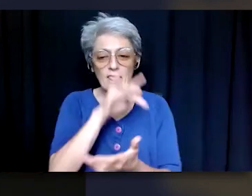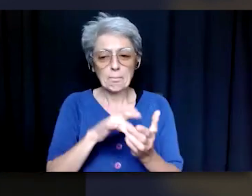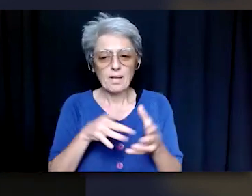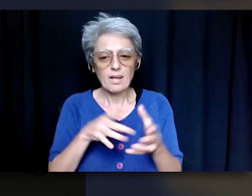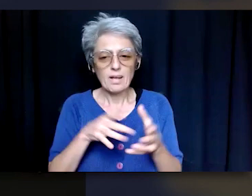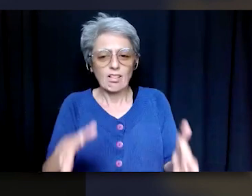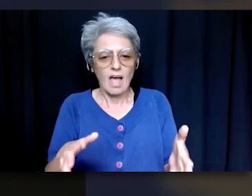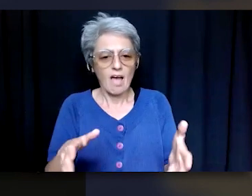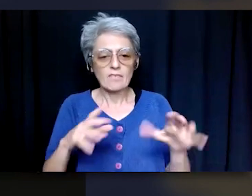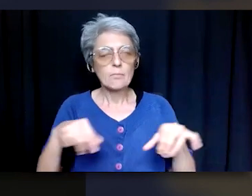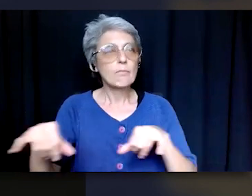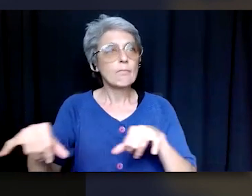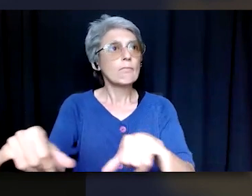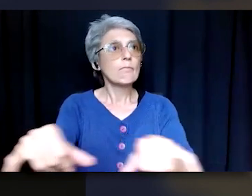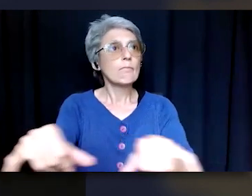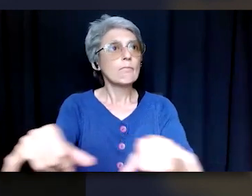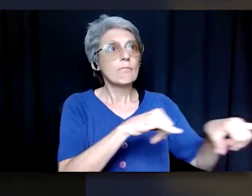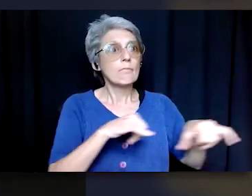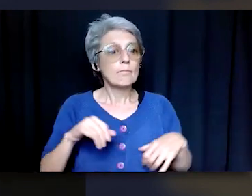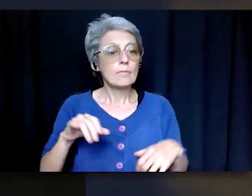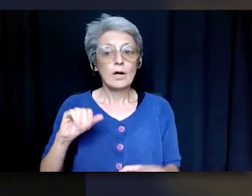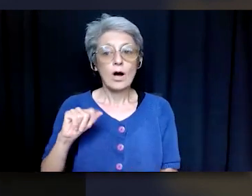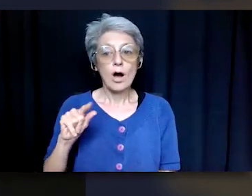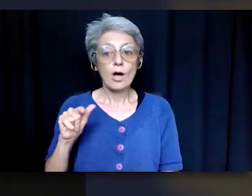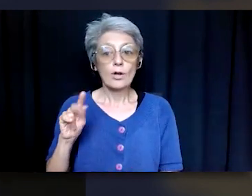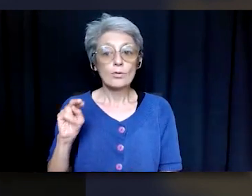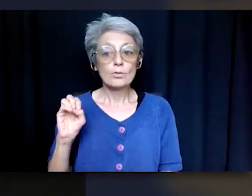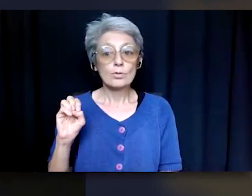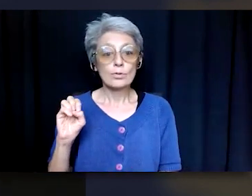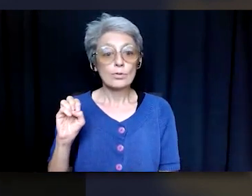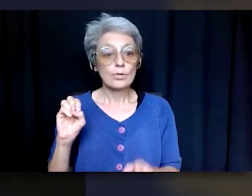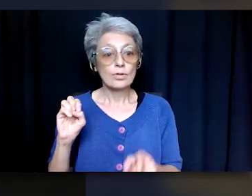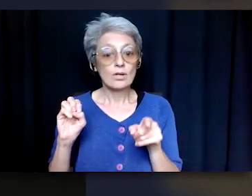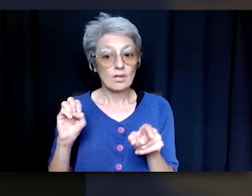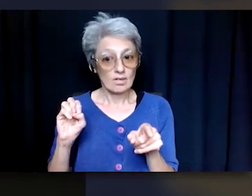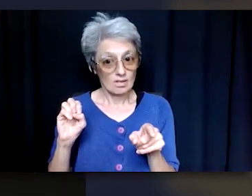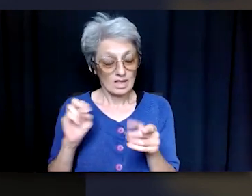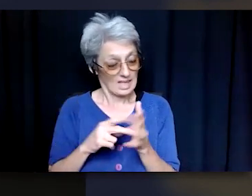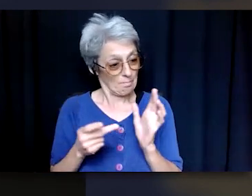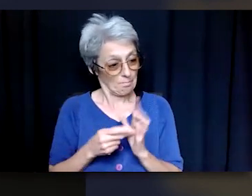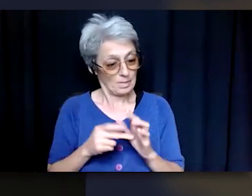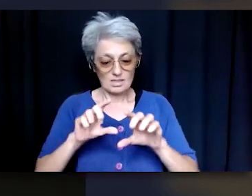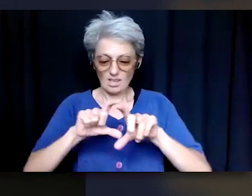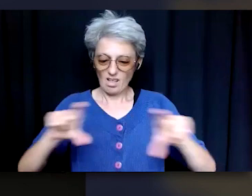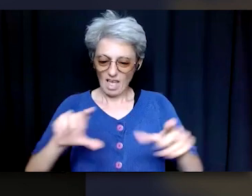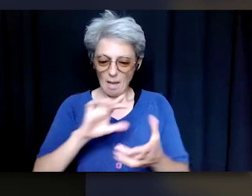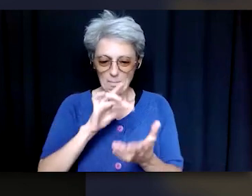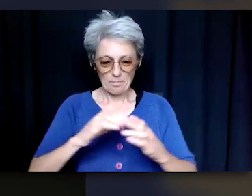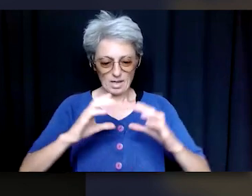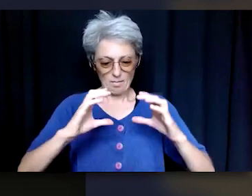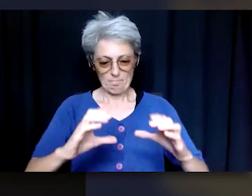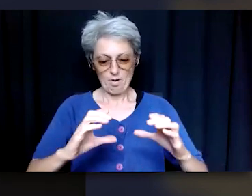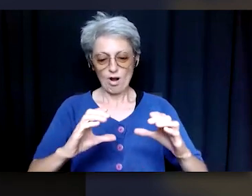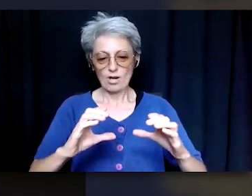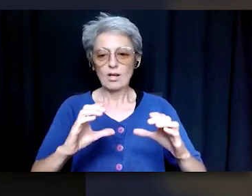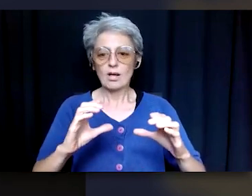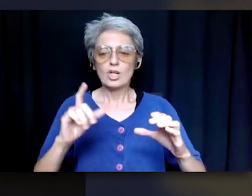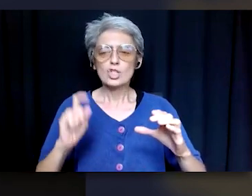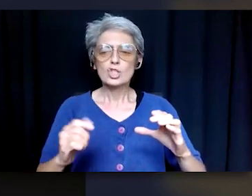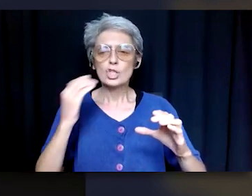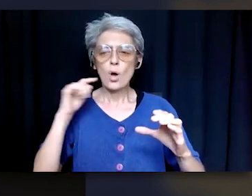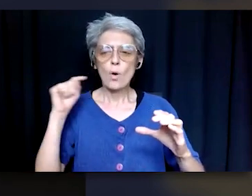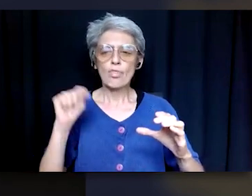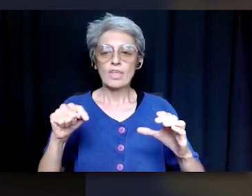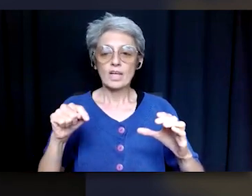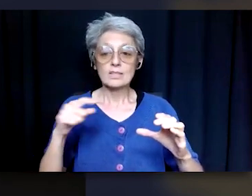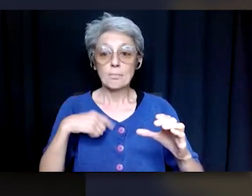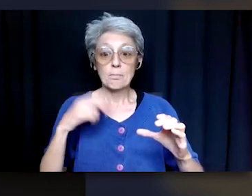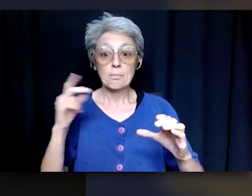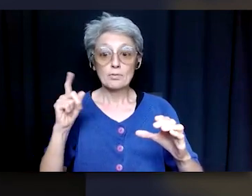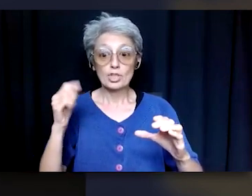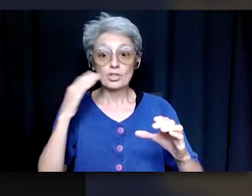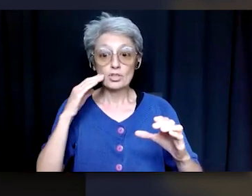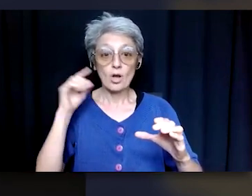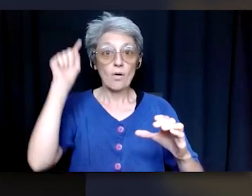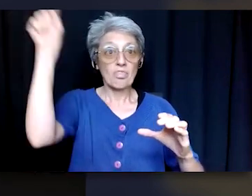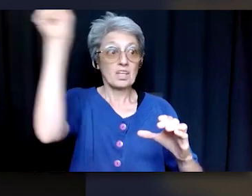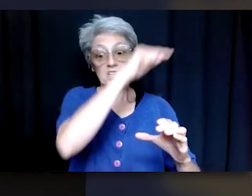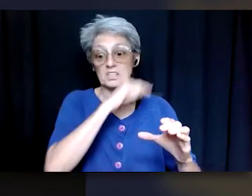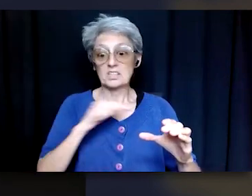what it means to know, right? If you have to—to be someone who knows, give back that